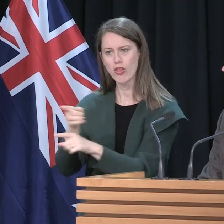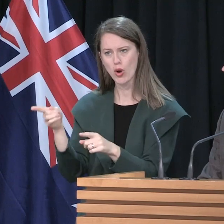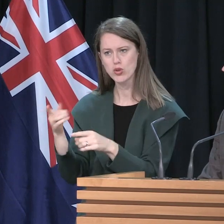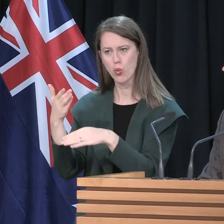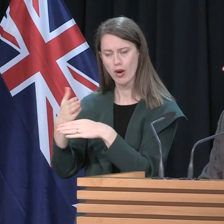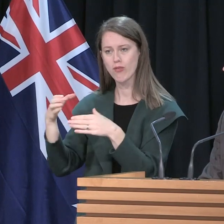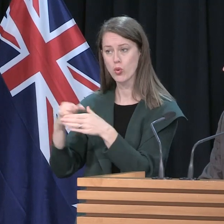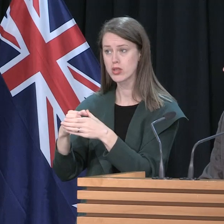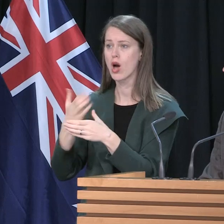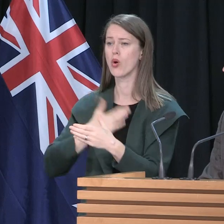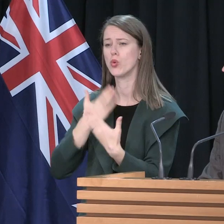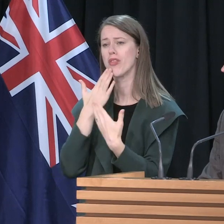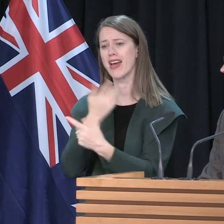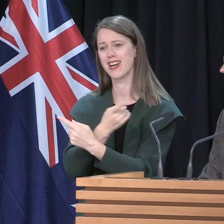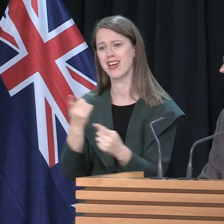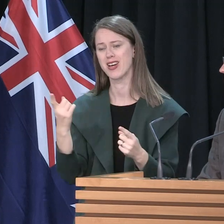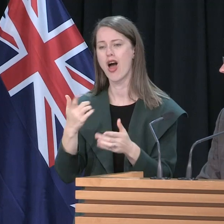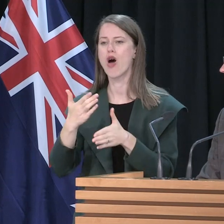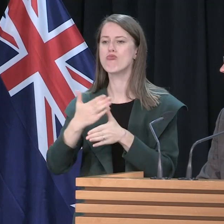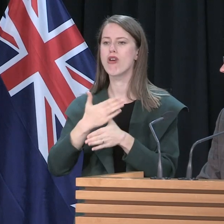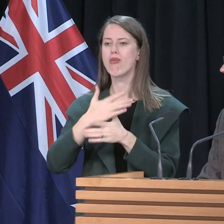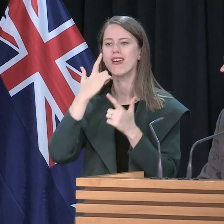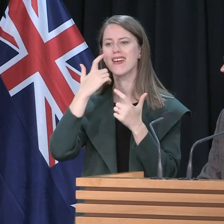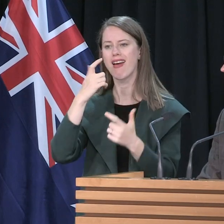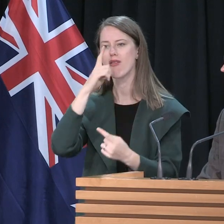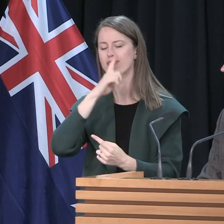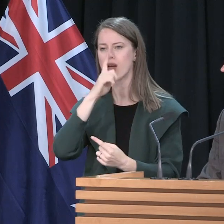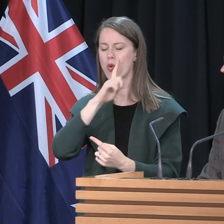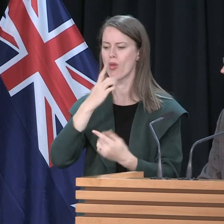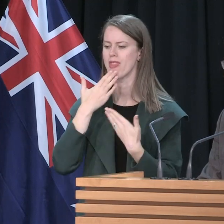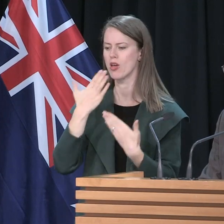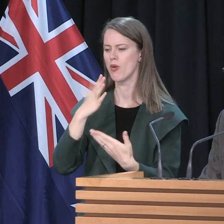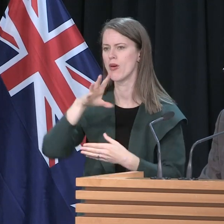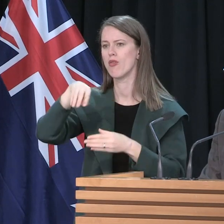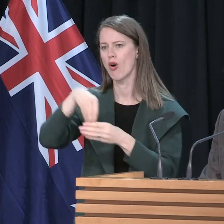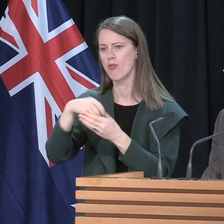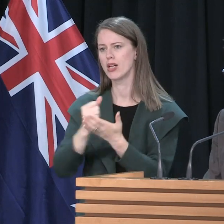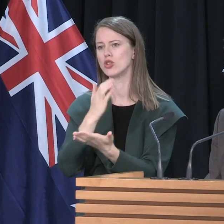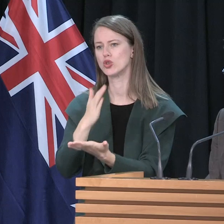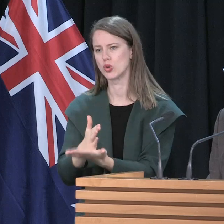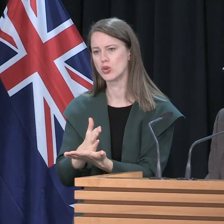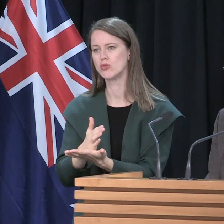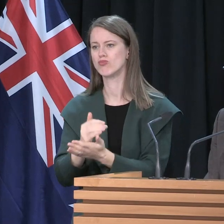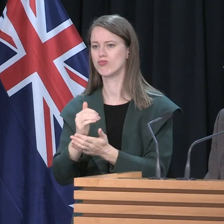was clear to me the testing is a significant effort for our primary care workforce and I do want to thank them for the